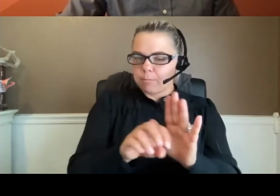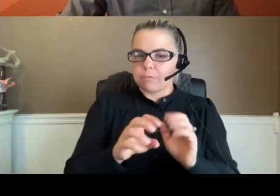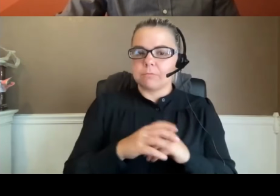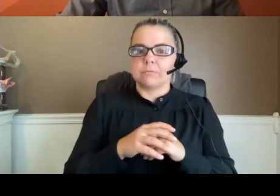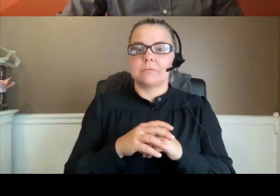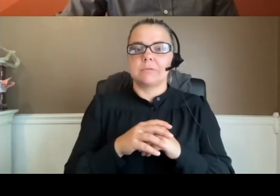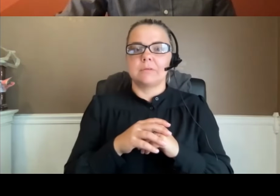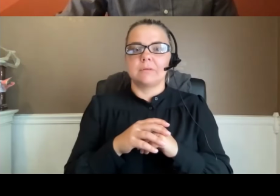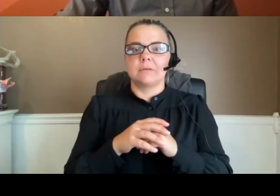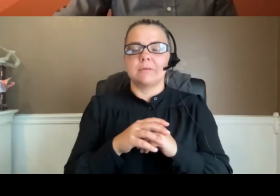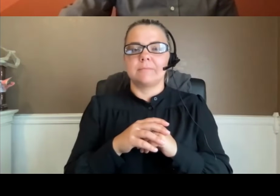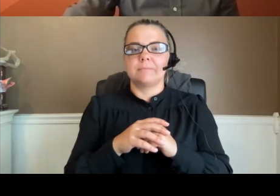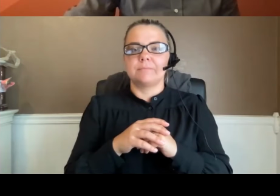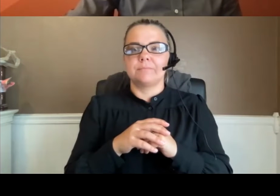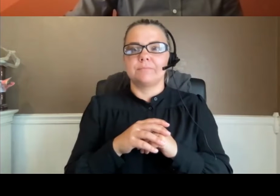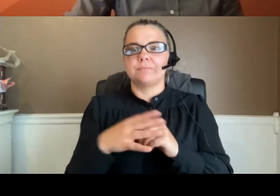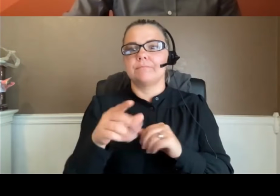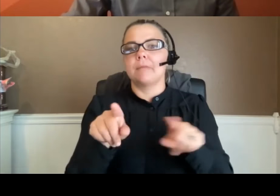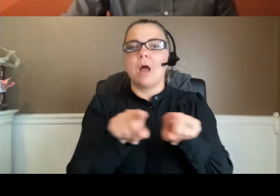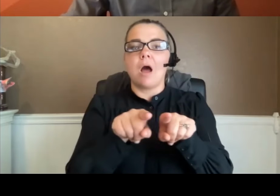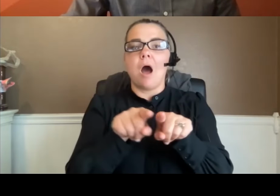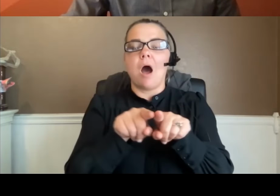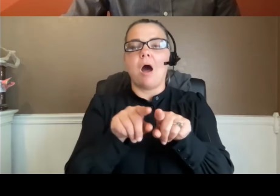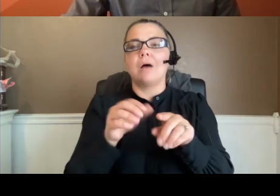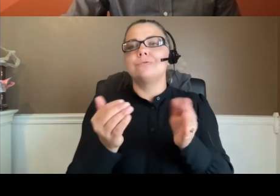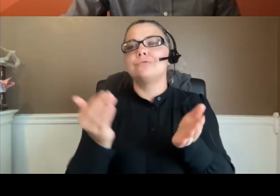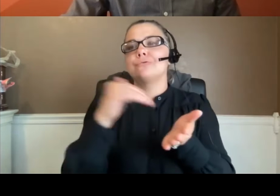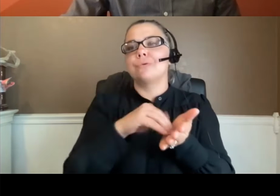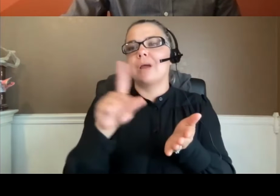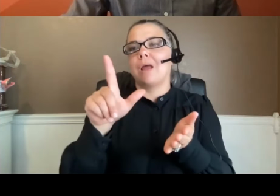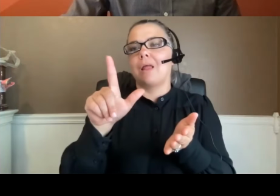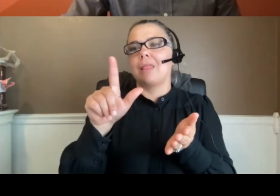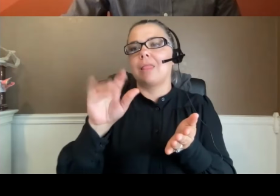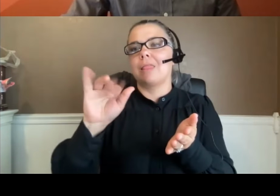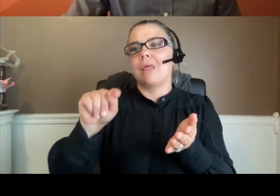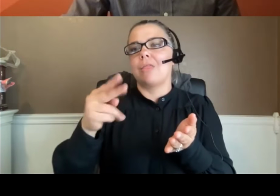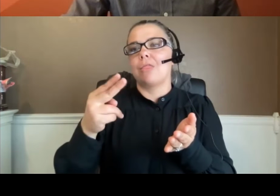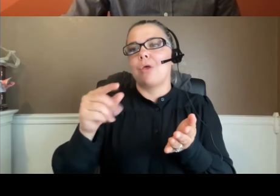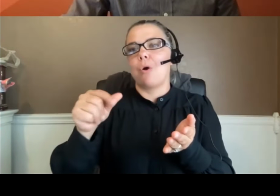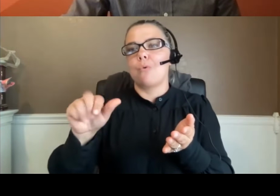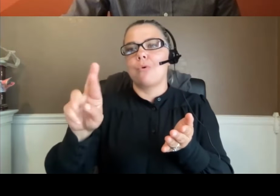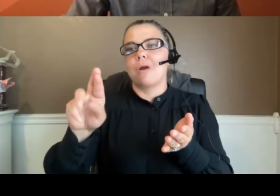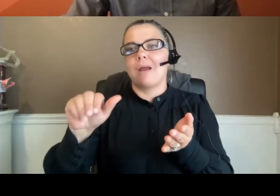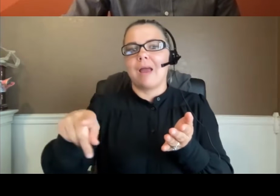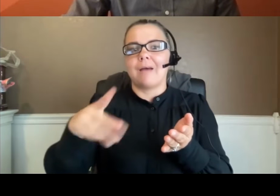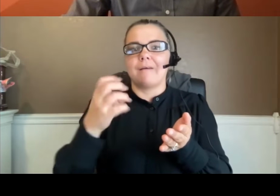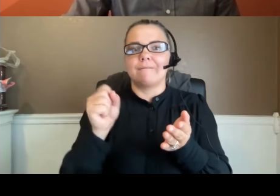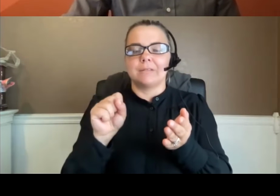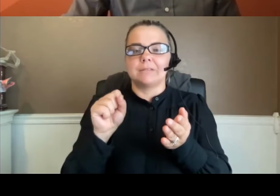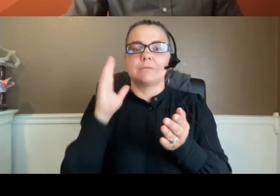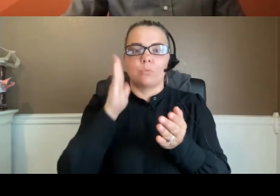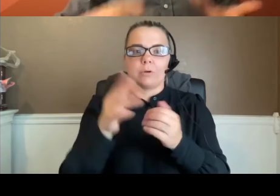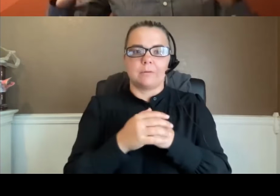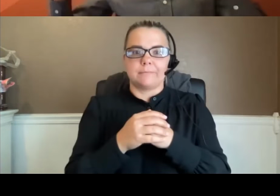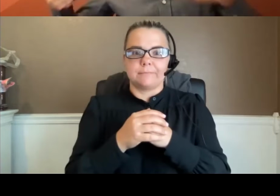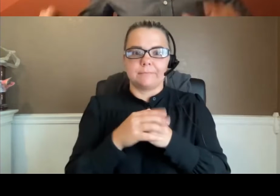back to the lithophanes - some digital examples of the state of data visualization. Now I'm